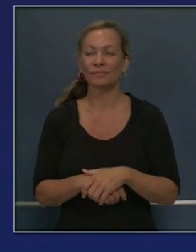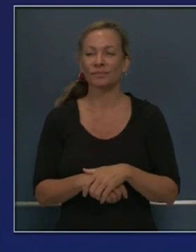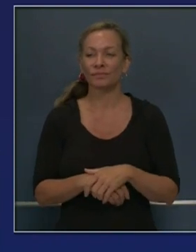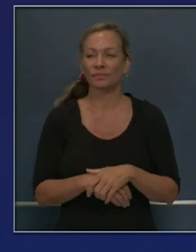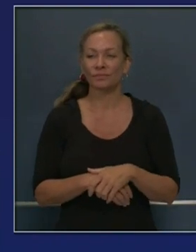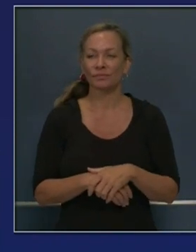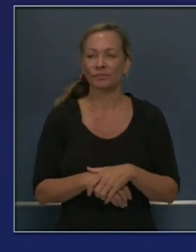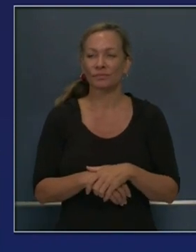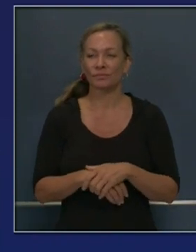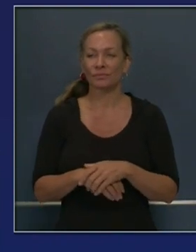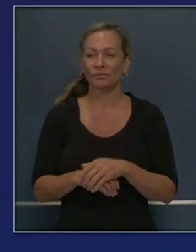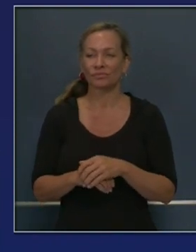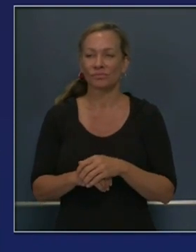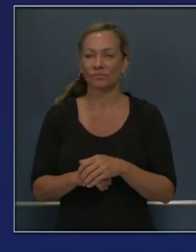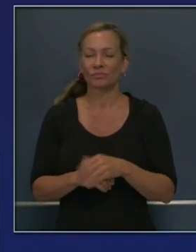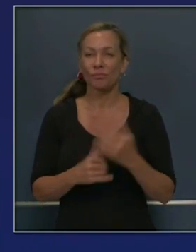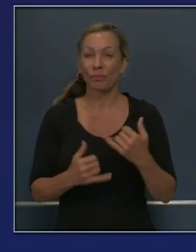THE LINES BRING WHIP TOGETHER